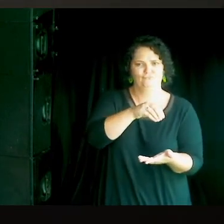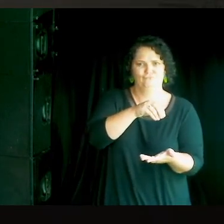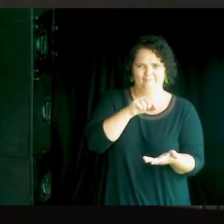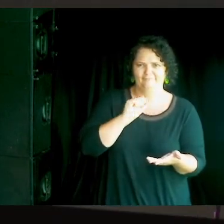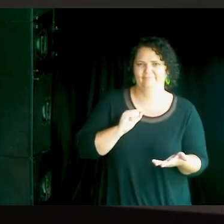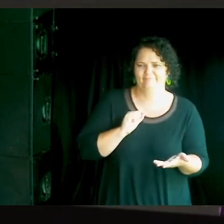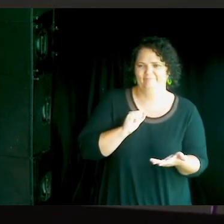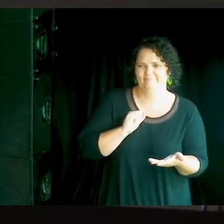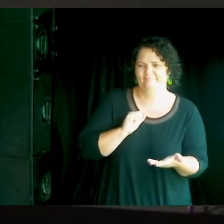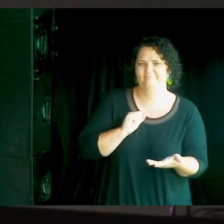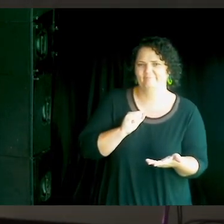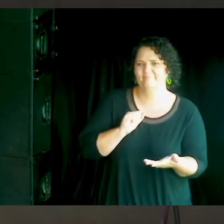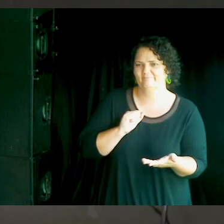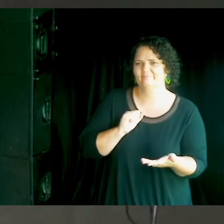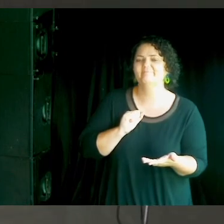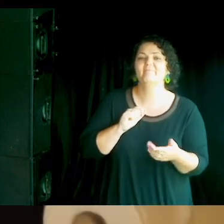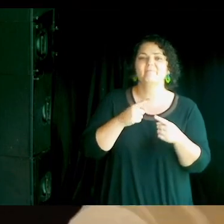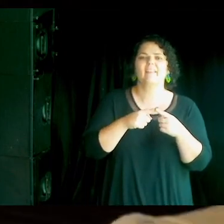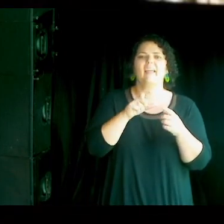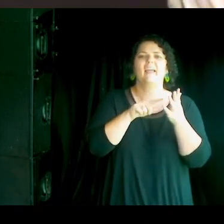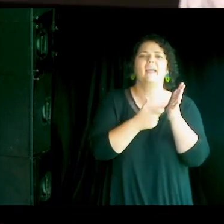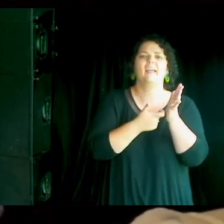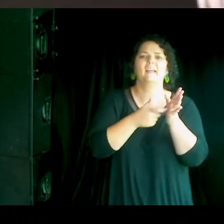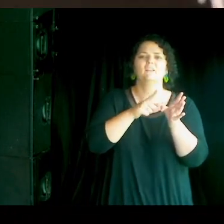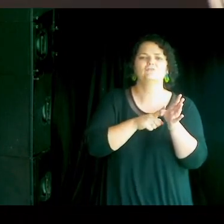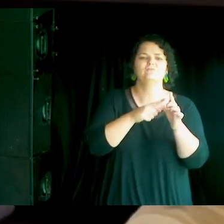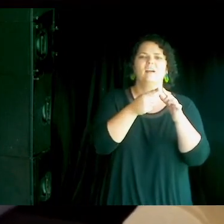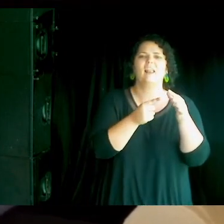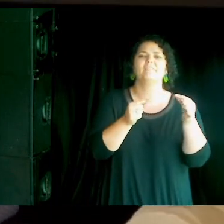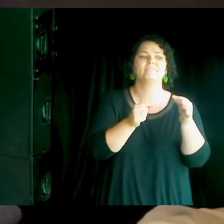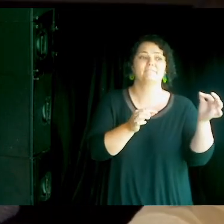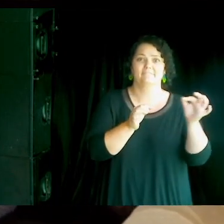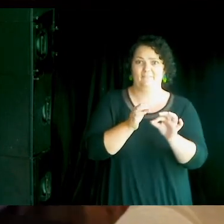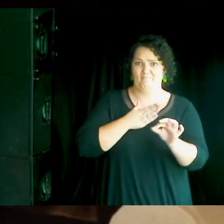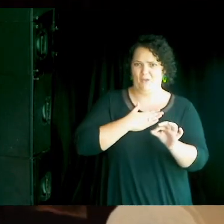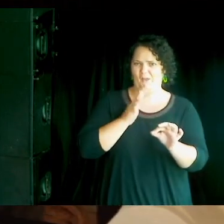curry leaves from my garden as well fry them and you will get this sort of color it's very